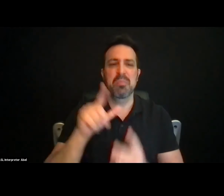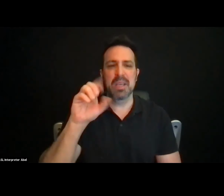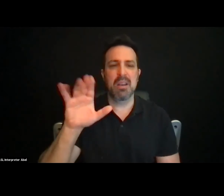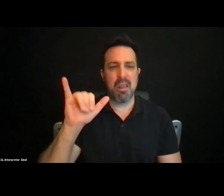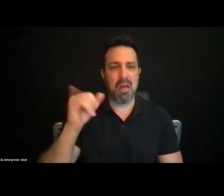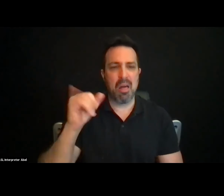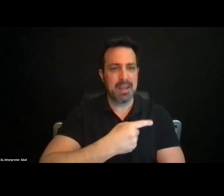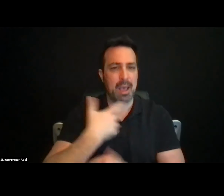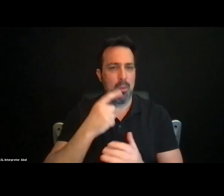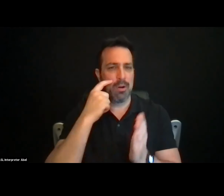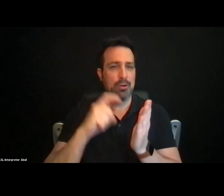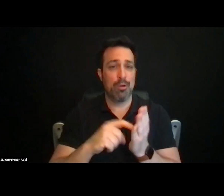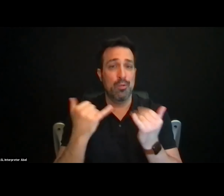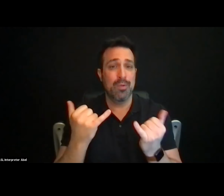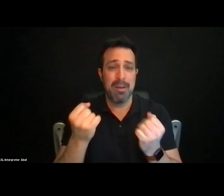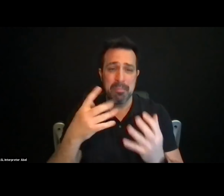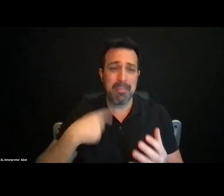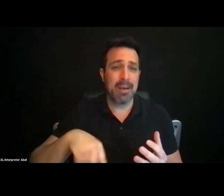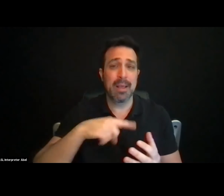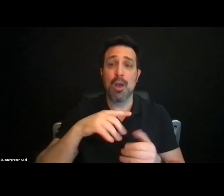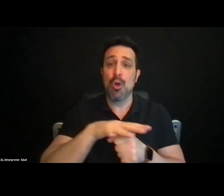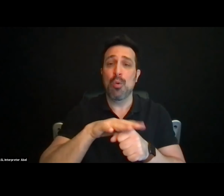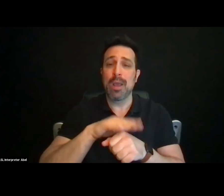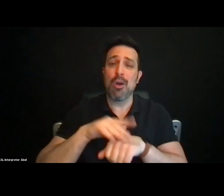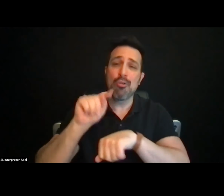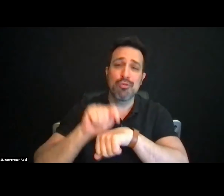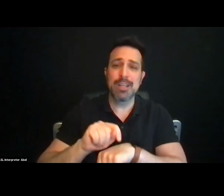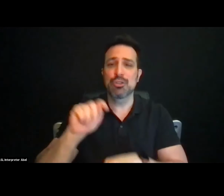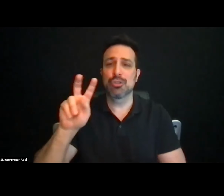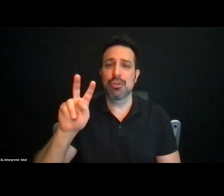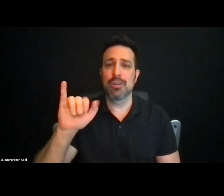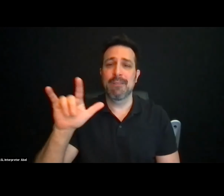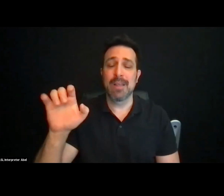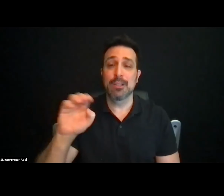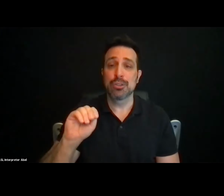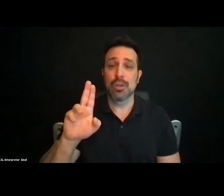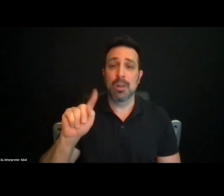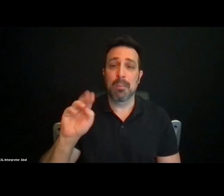ACLU of Oregon. I started this position recently on February 1st of this